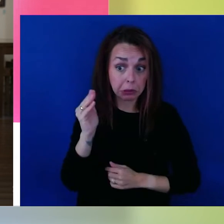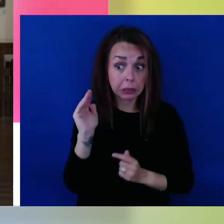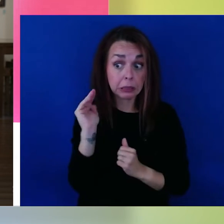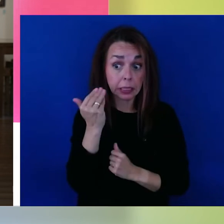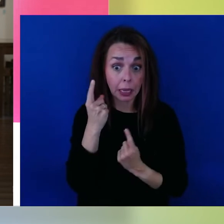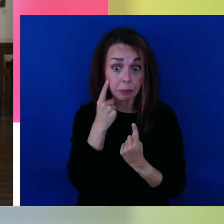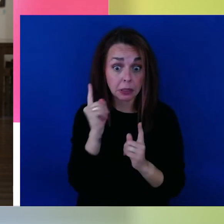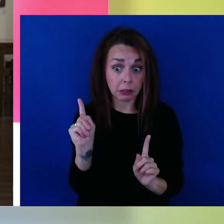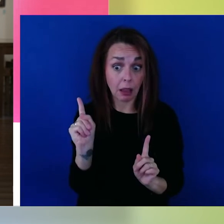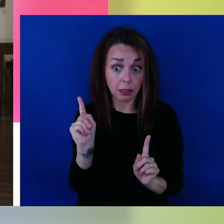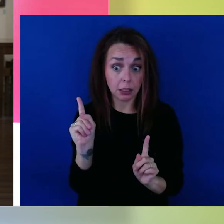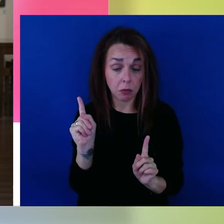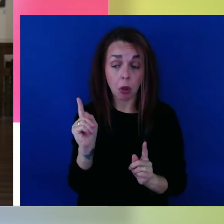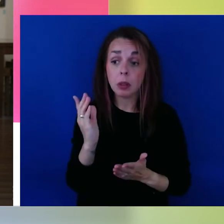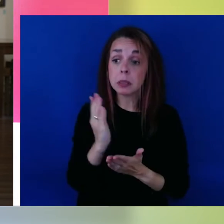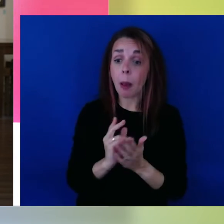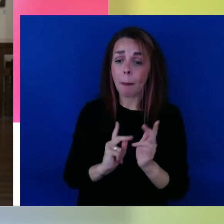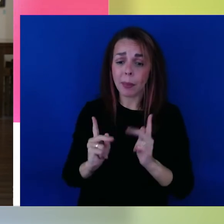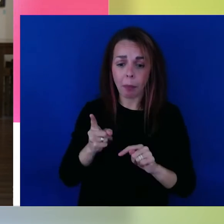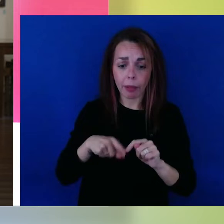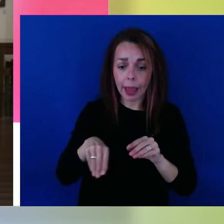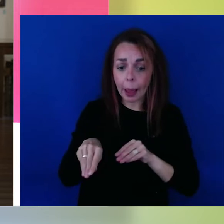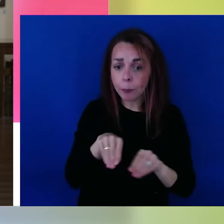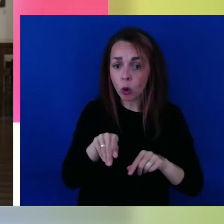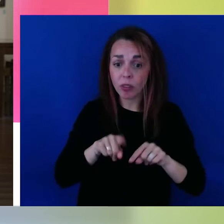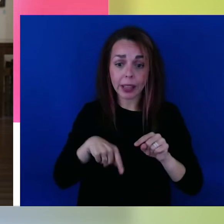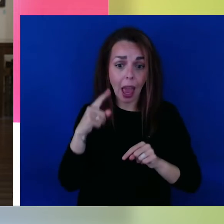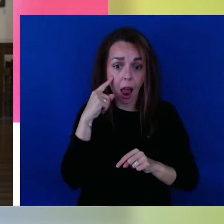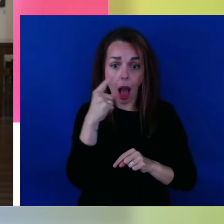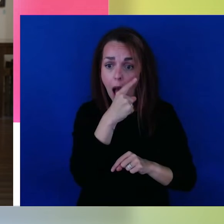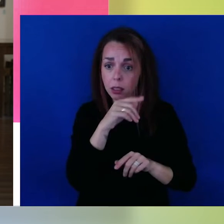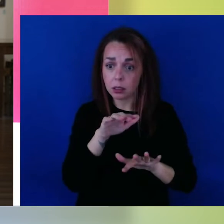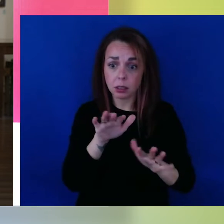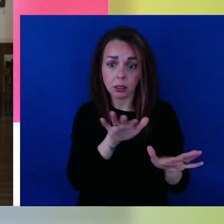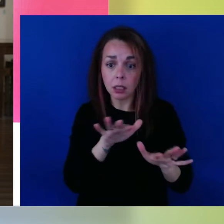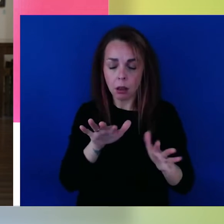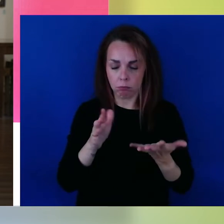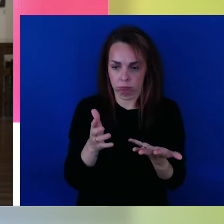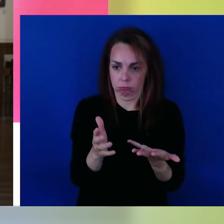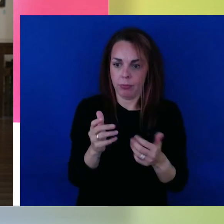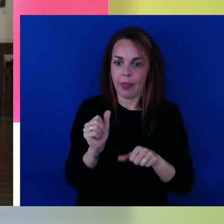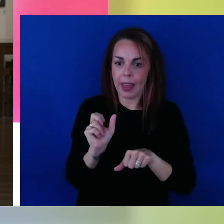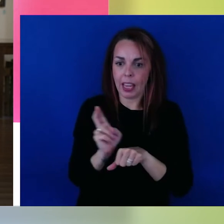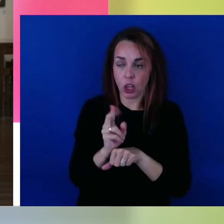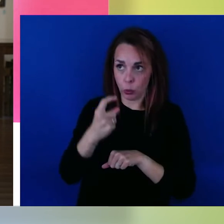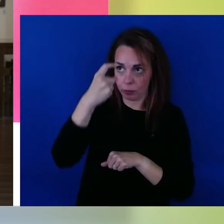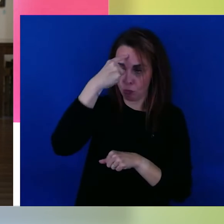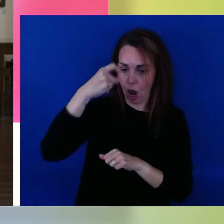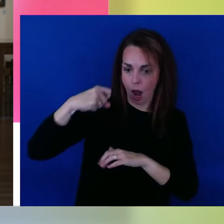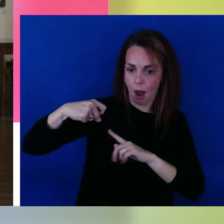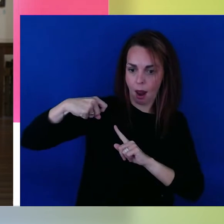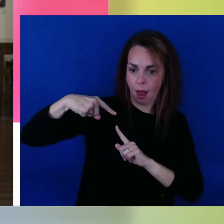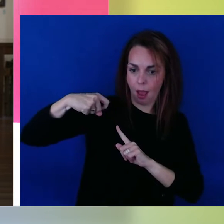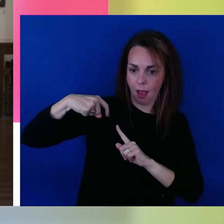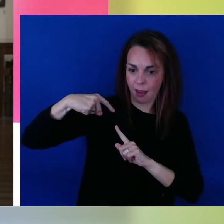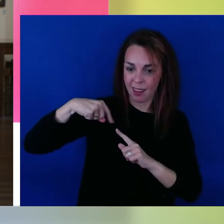For those who cannot move or use their eyes or other movements to navigate a tablet, our brain is the last frontier